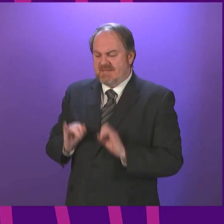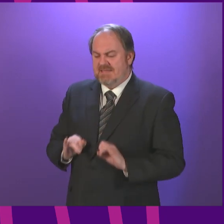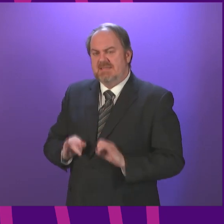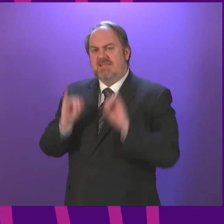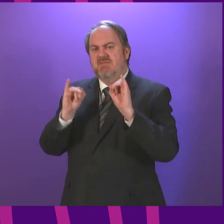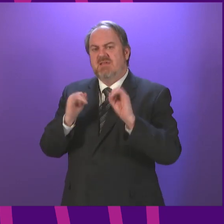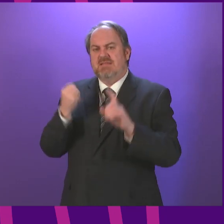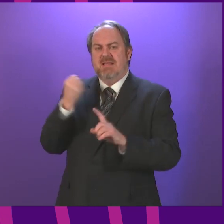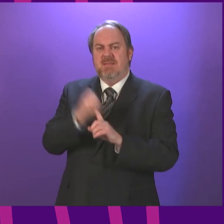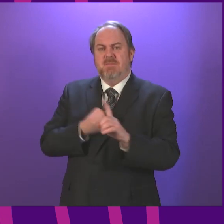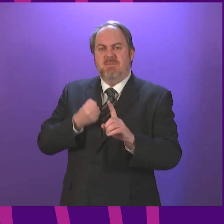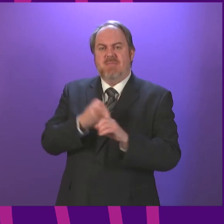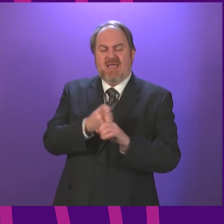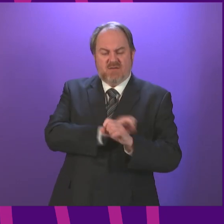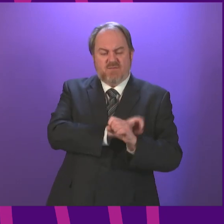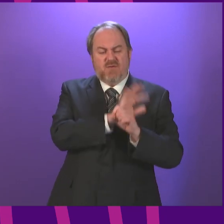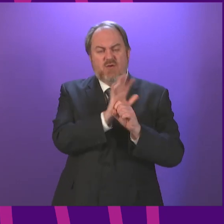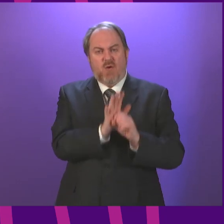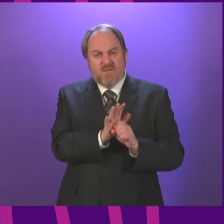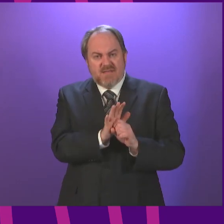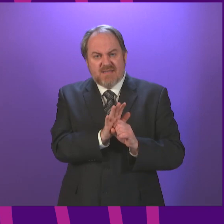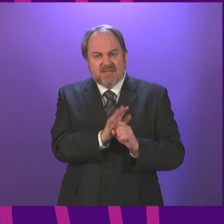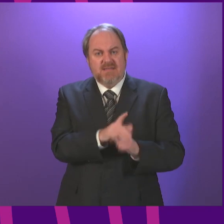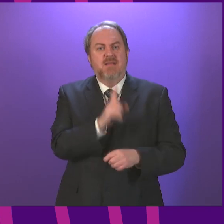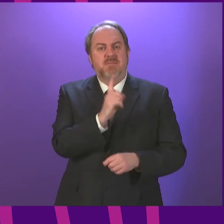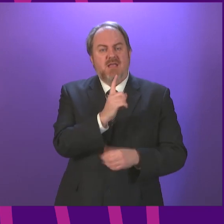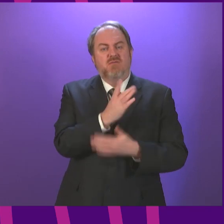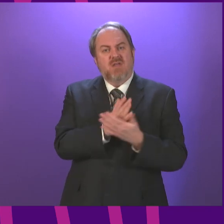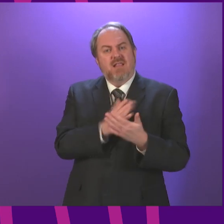and steering the country as best we can has been my focus and the focus of the Government